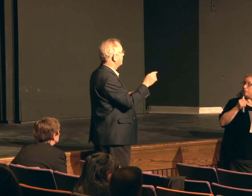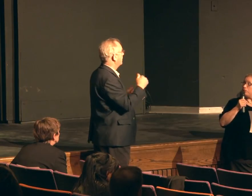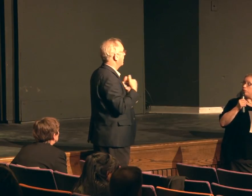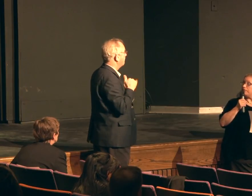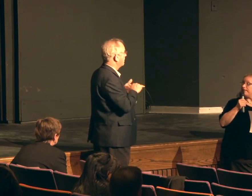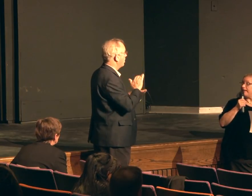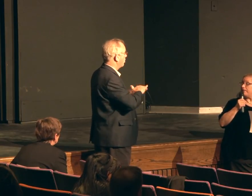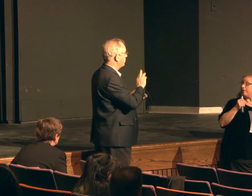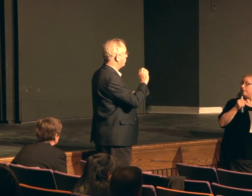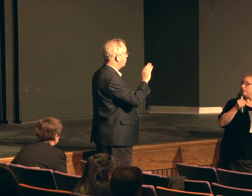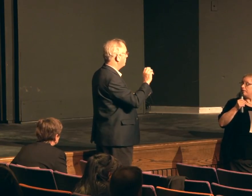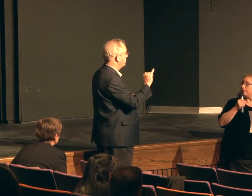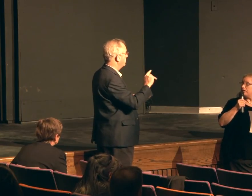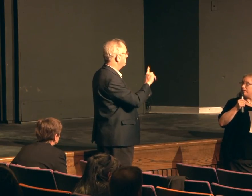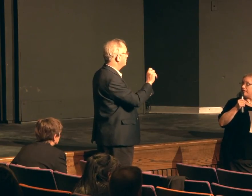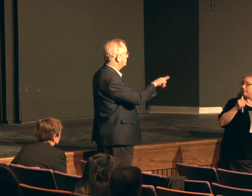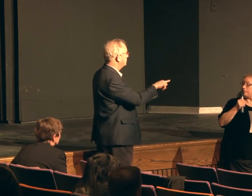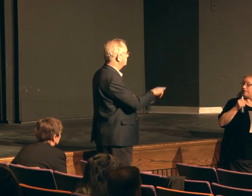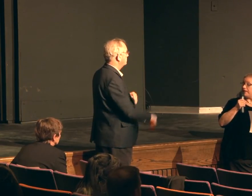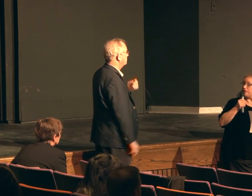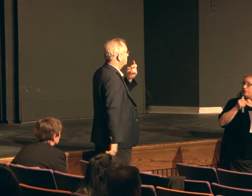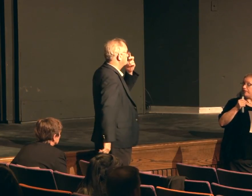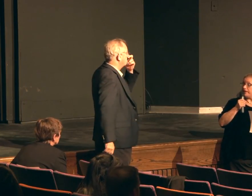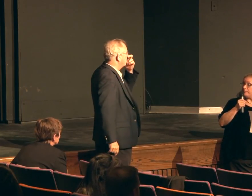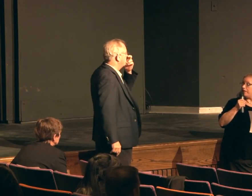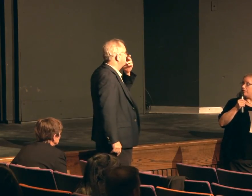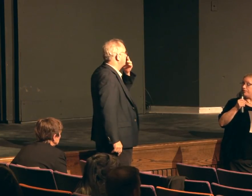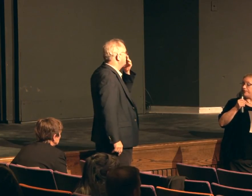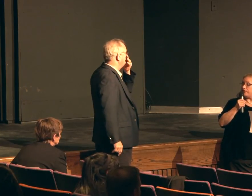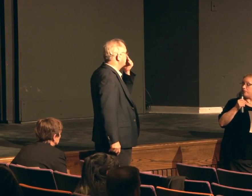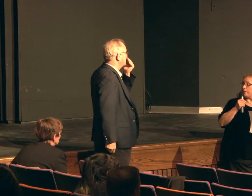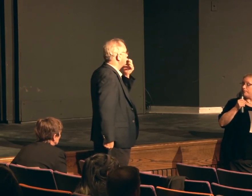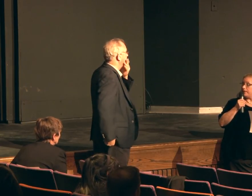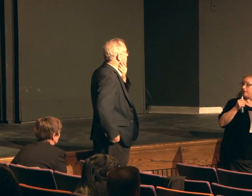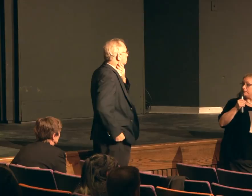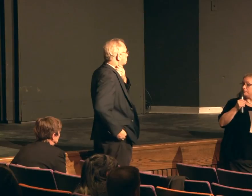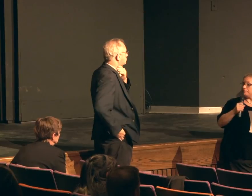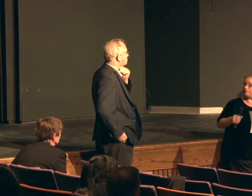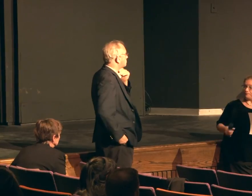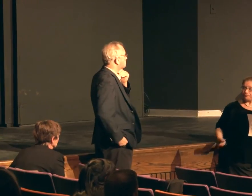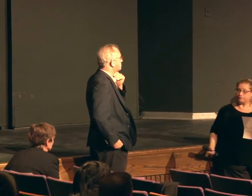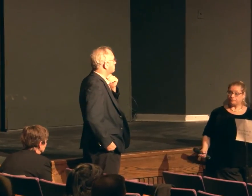be able to work together. Is that something that you're thinking about or is that on the web site?